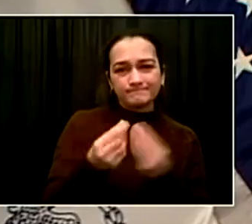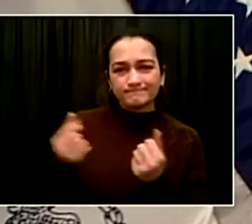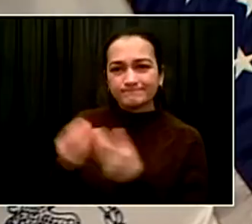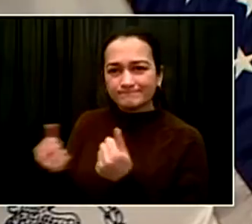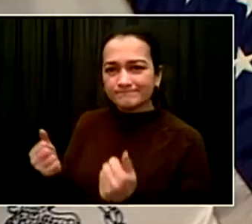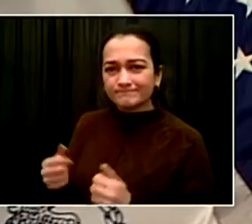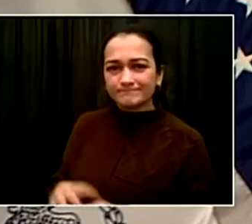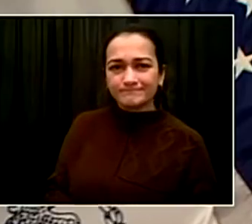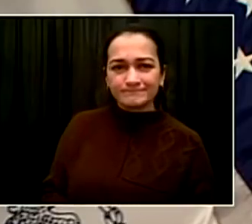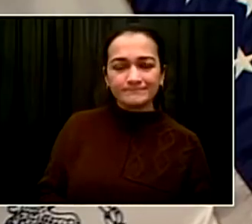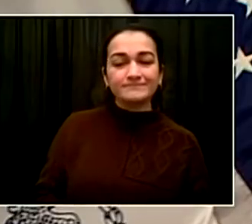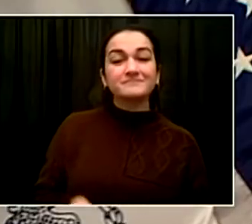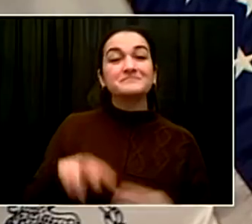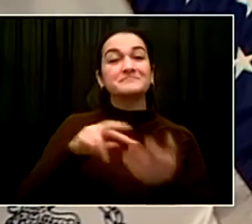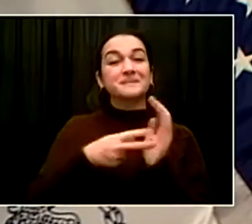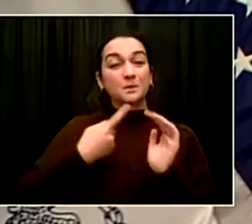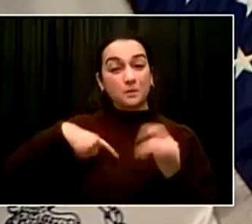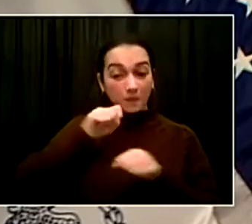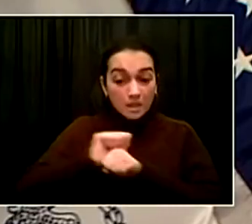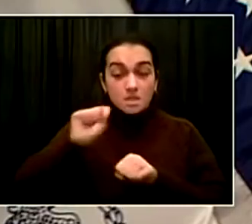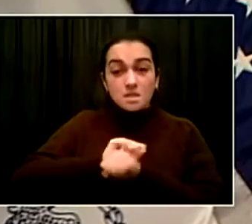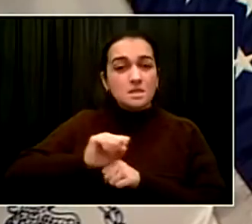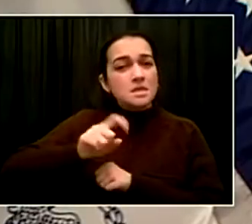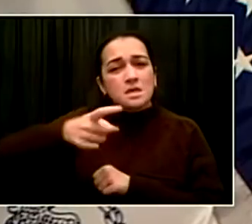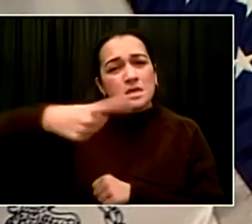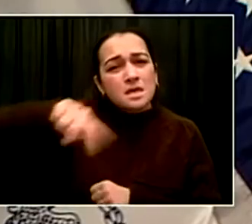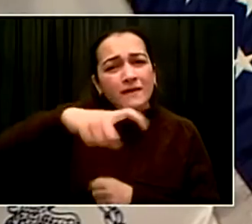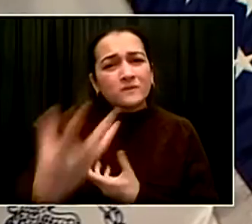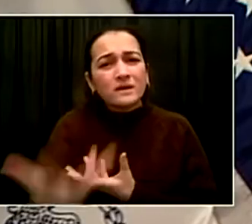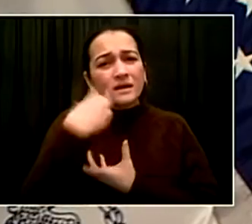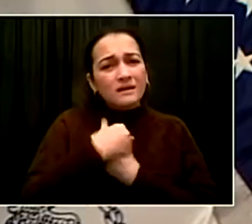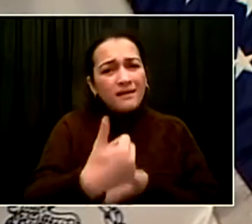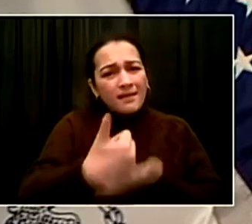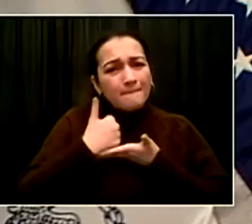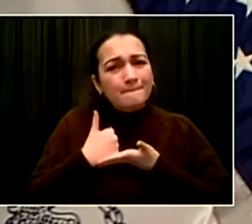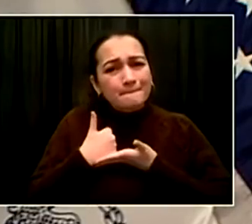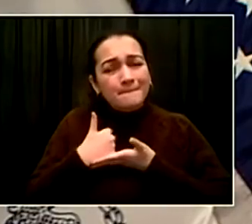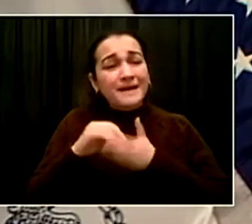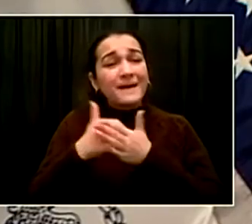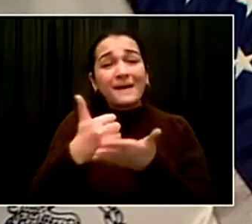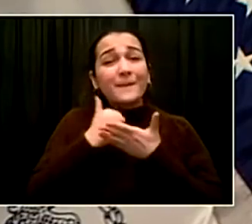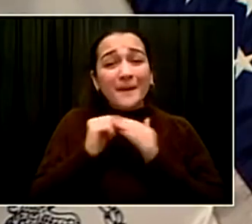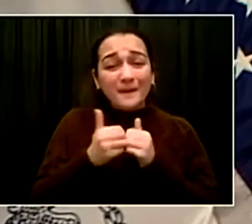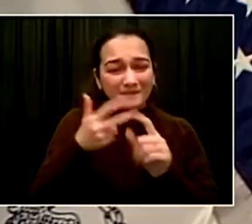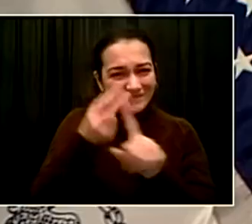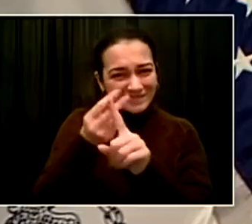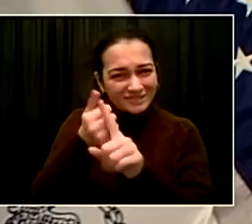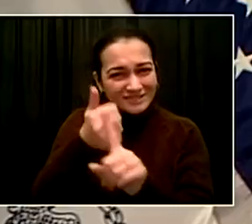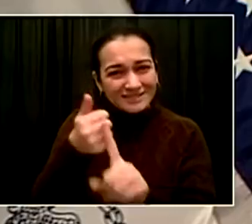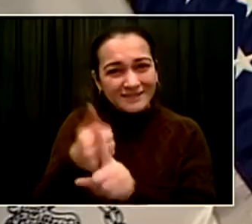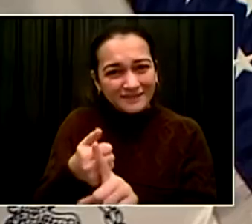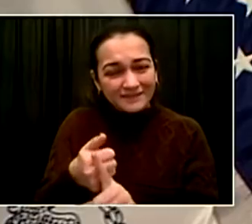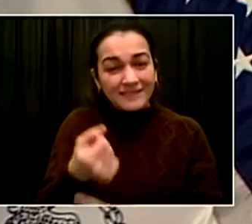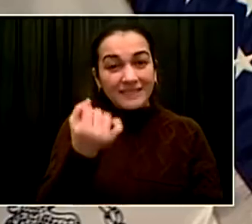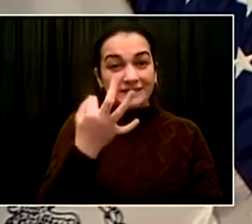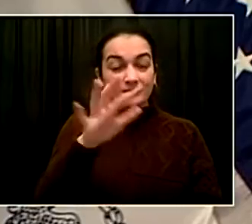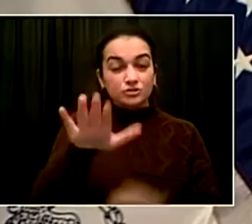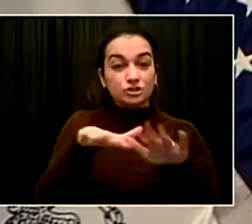WE NEED YOU, WE NEED ALL NEW YORKERS TO BE APART OF IT. IF YOU HAVEN'T GOTTEN VACCINATED, GET VACCINATED YOURSELF.